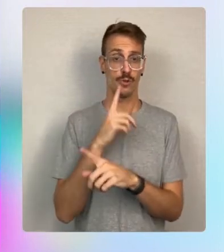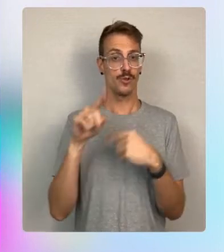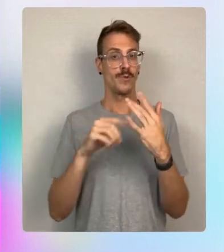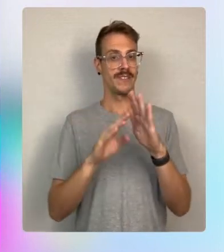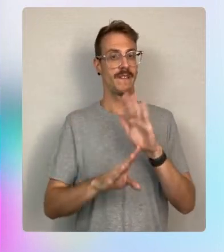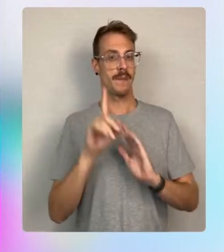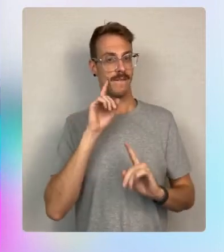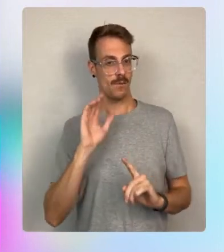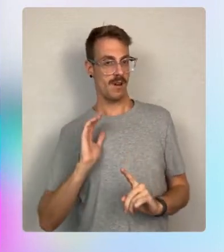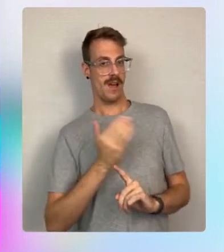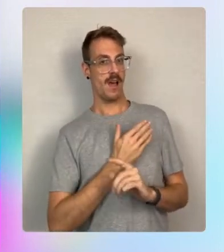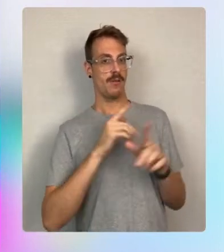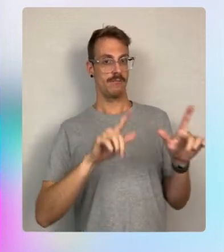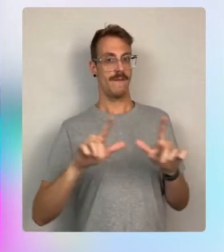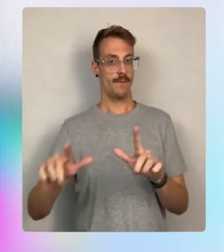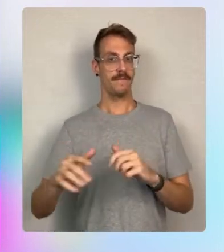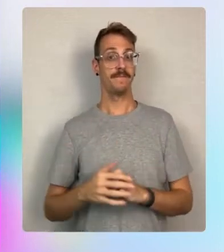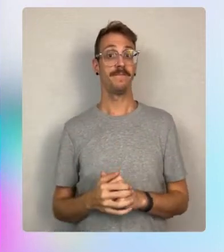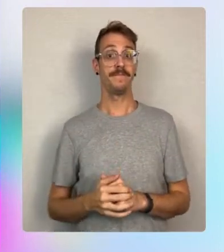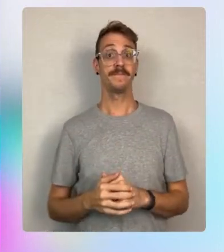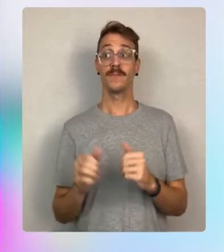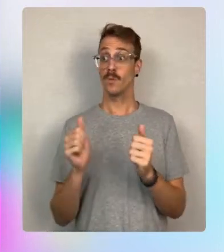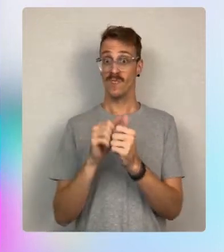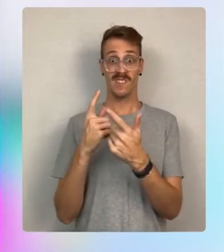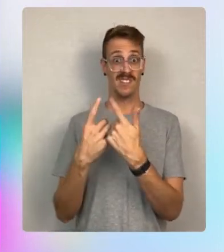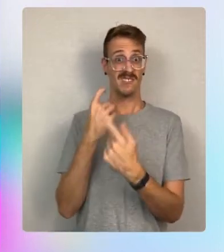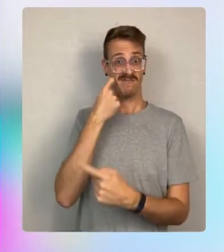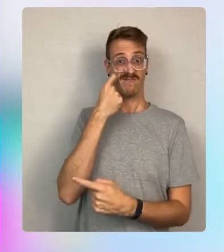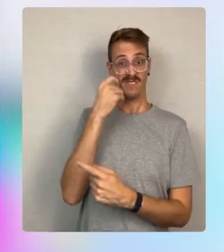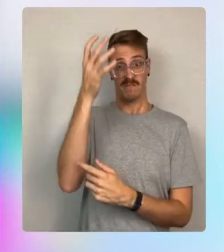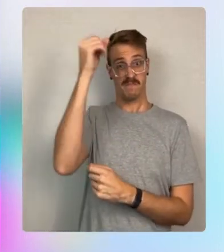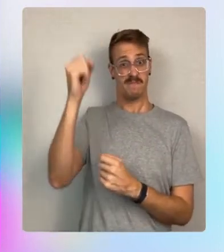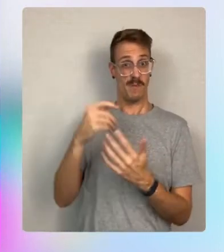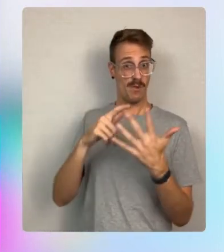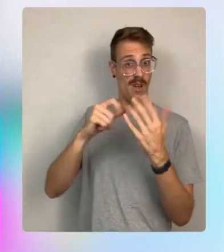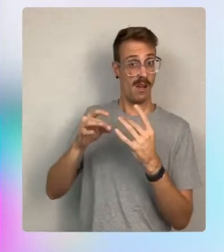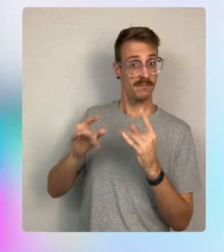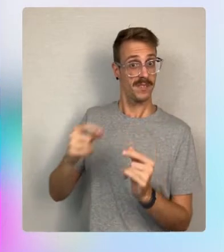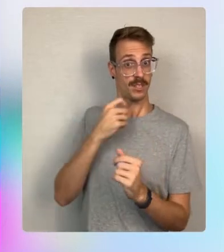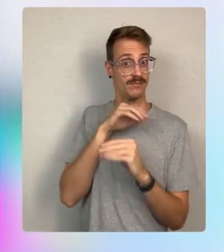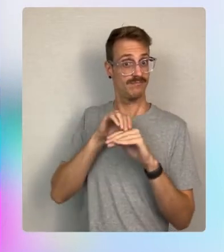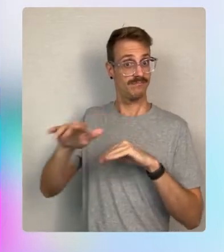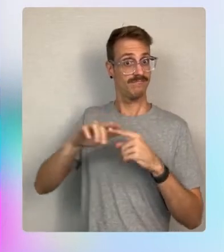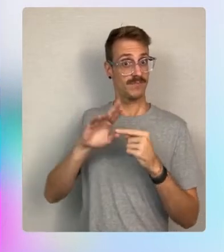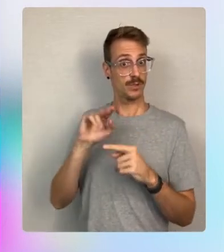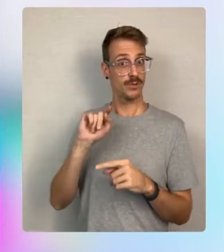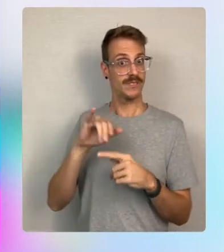when developing for our platforms, and with the huge memory optimizations that we've shipped recently in Unity,